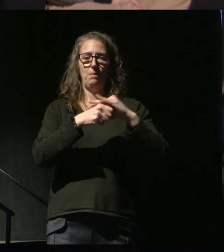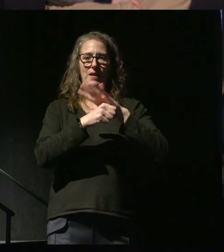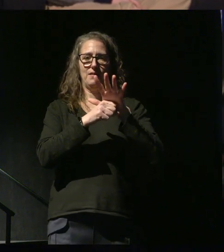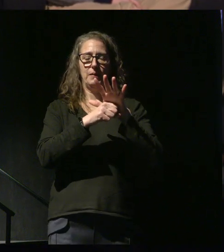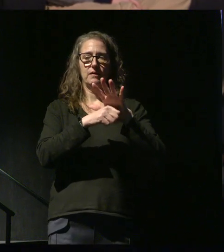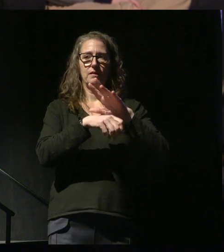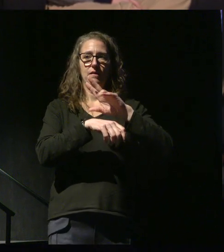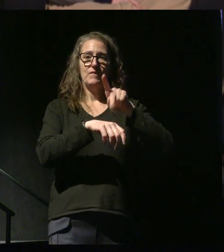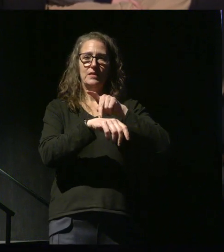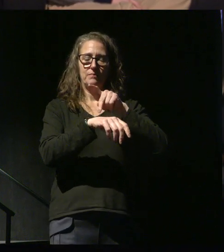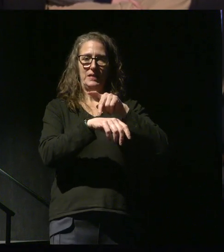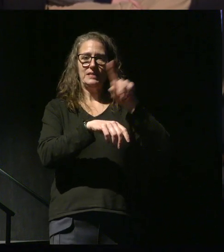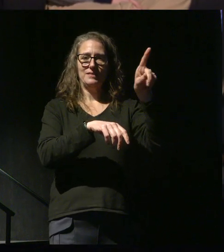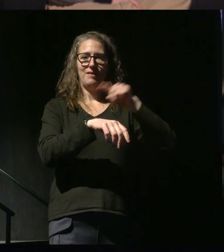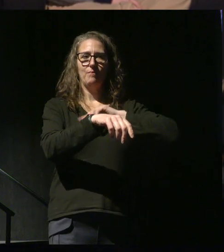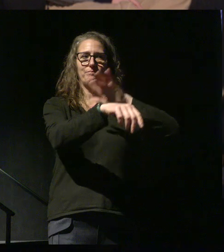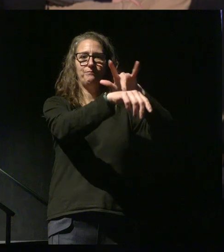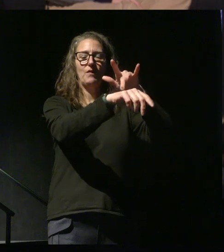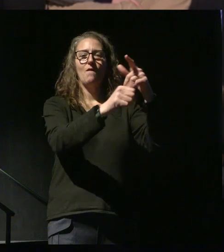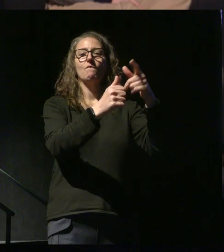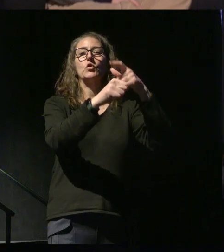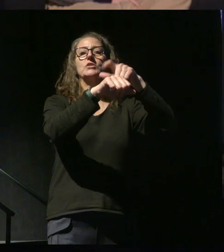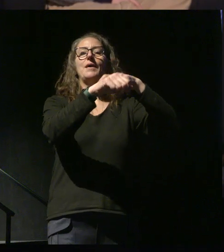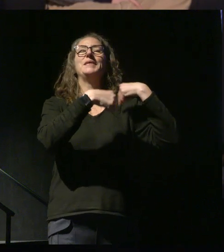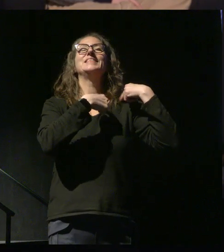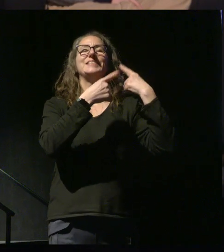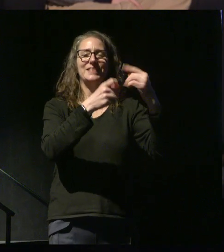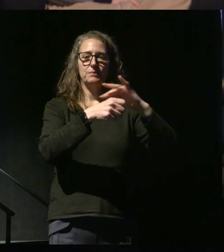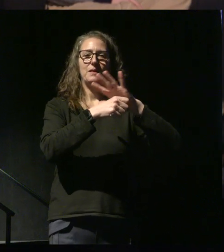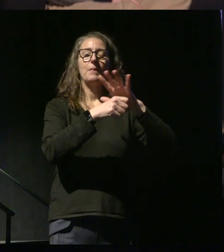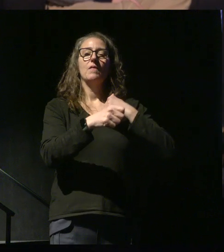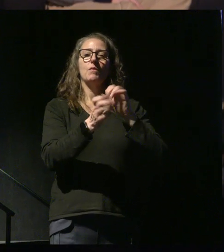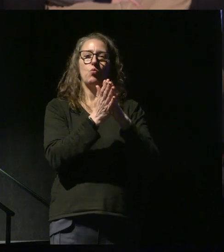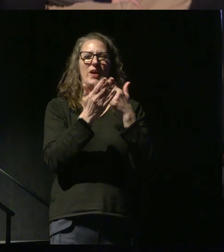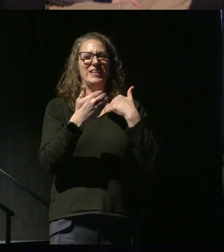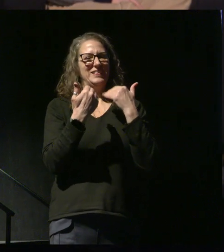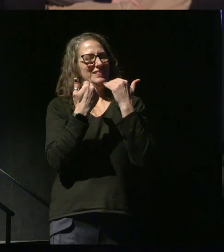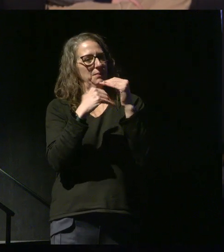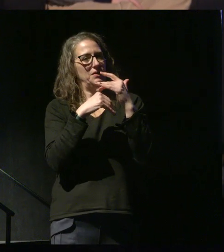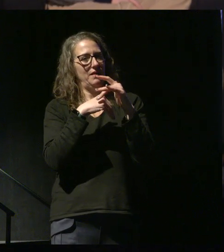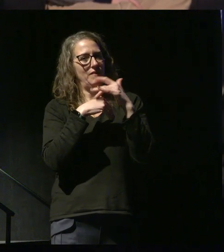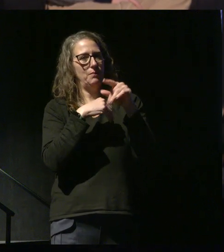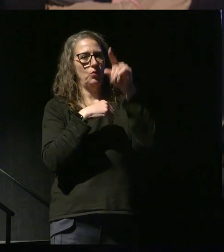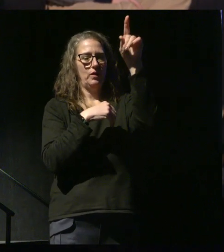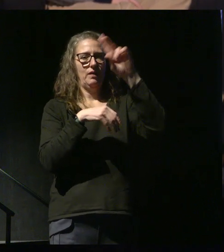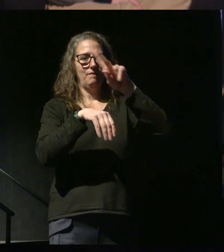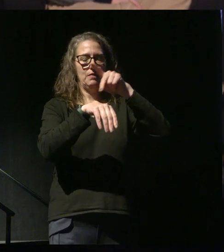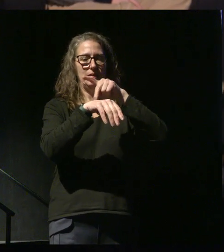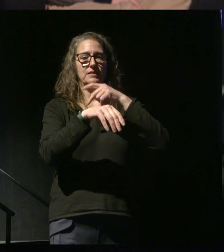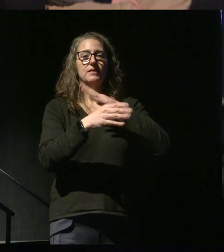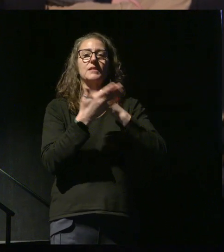and the book is, you know, it has limited availability in the Philippines. And some of my family members are in really remote